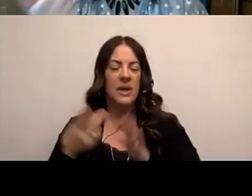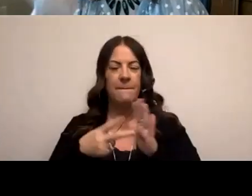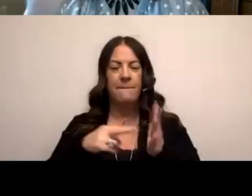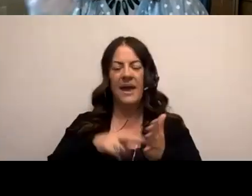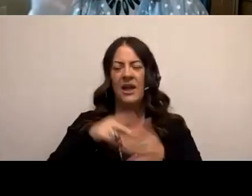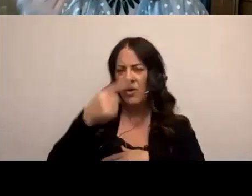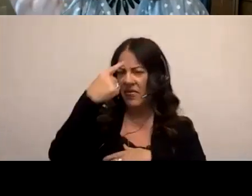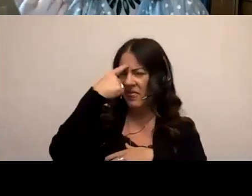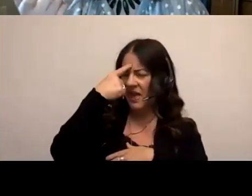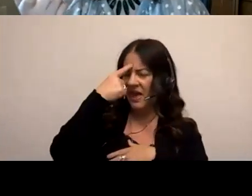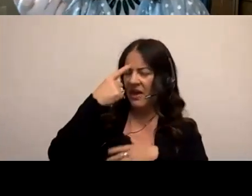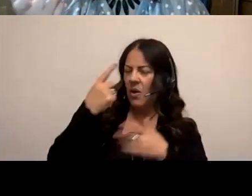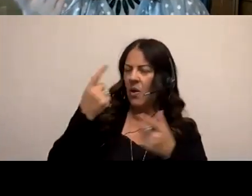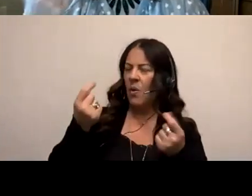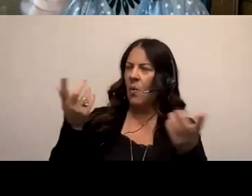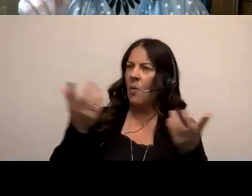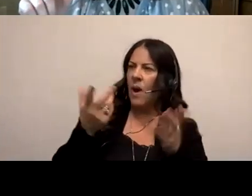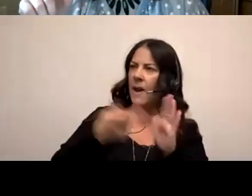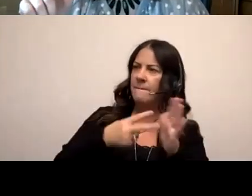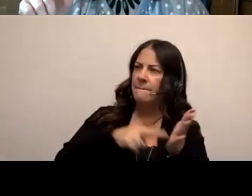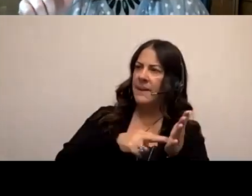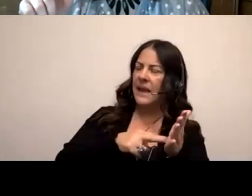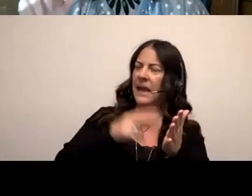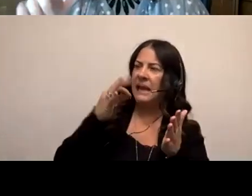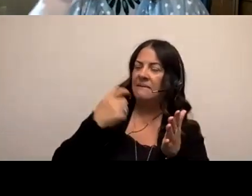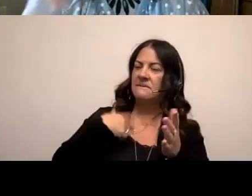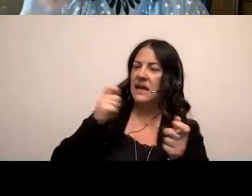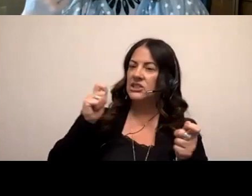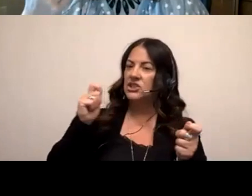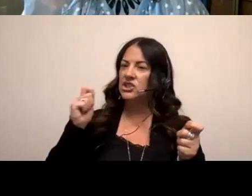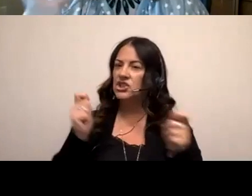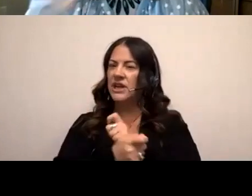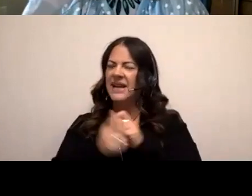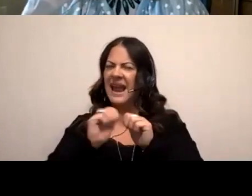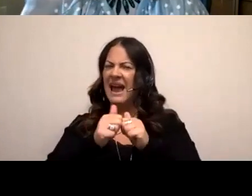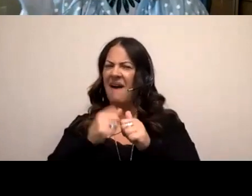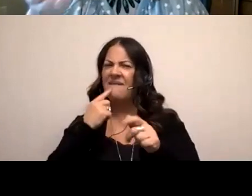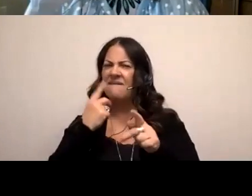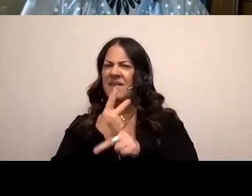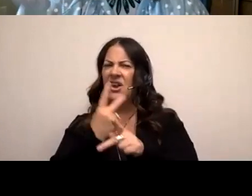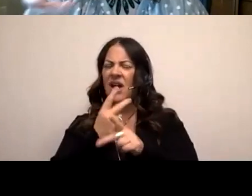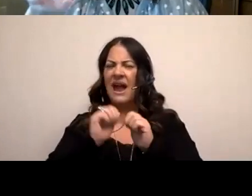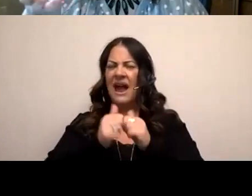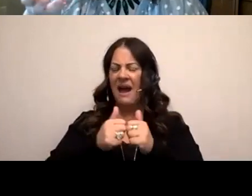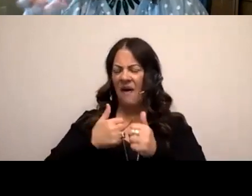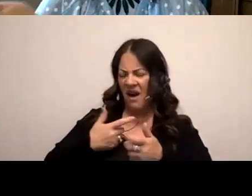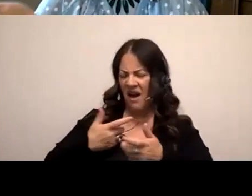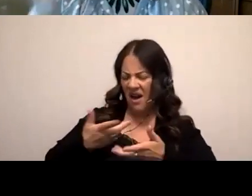ONE THING IF I CHANGED IT IF I CAN FIGURE OUT HOW TO CHANGE WITH MY HOME IT WOULD REALLY